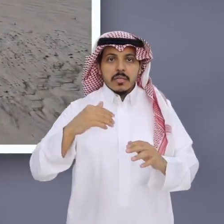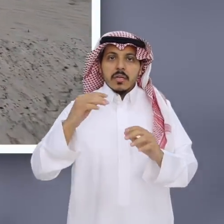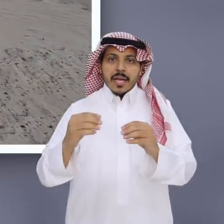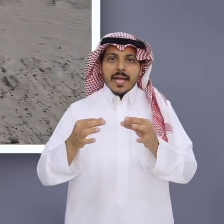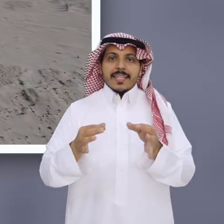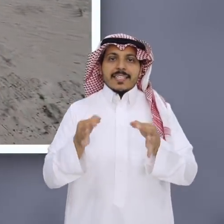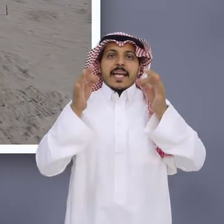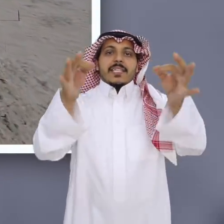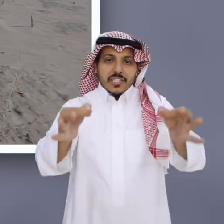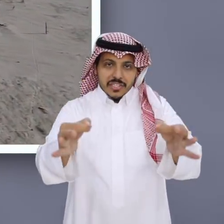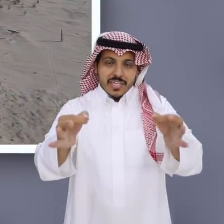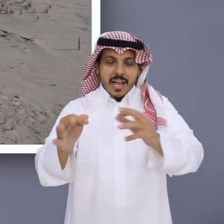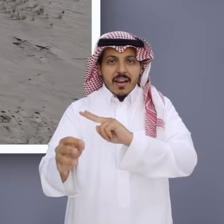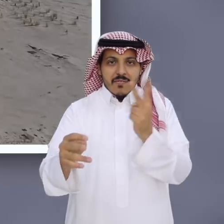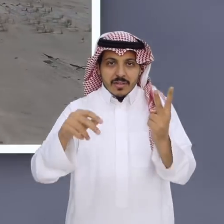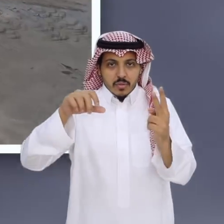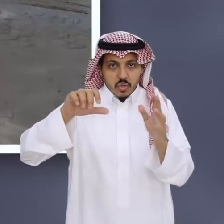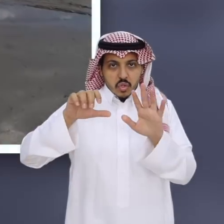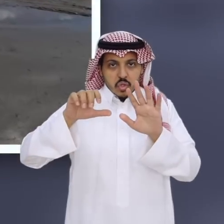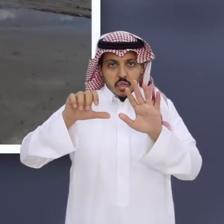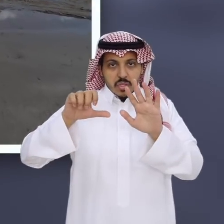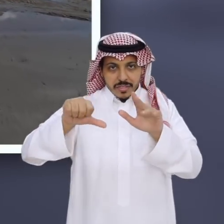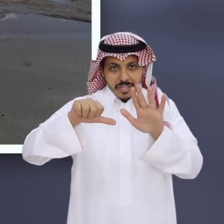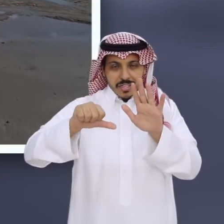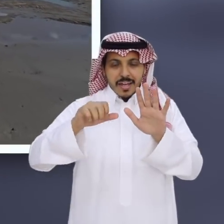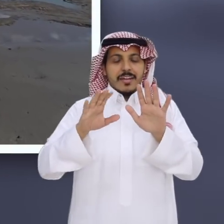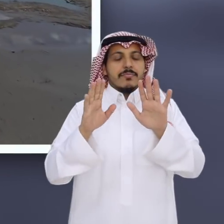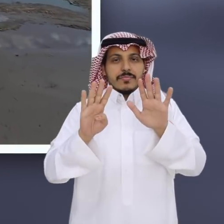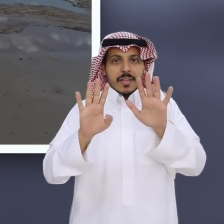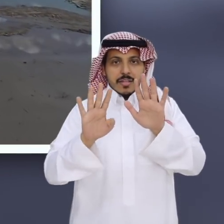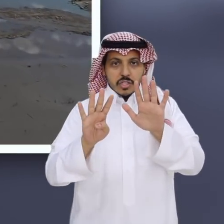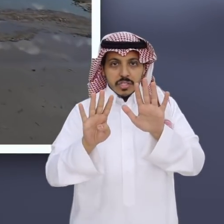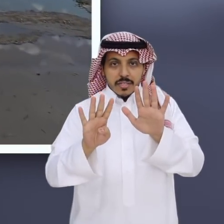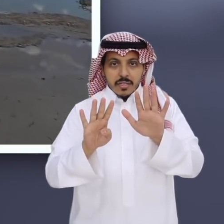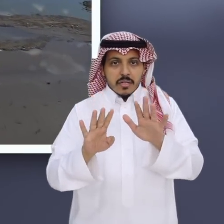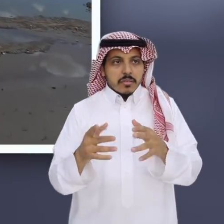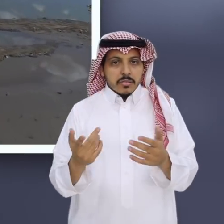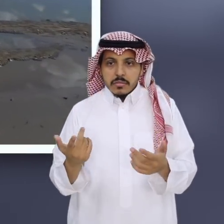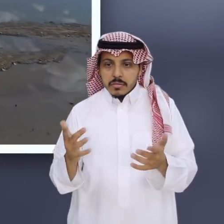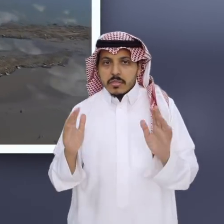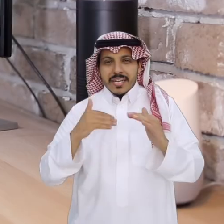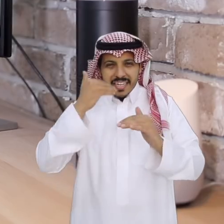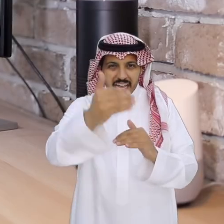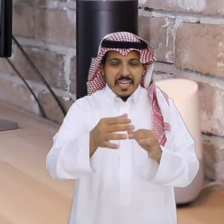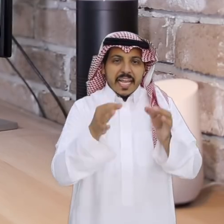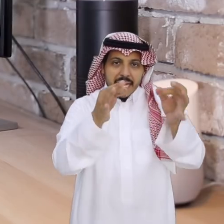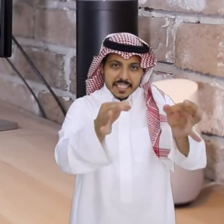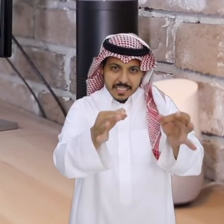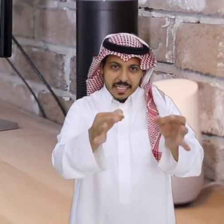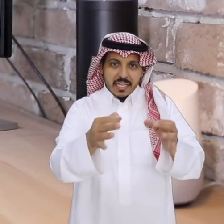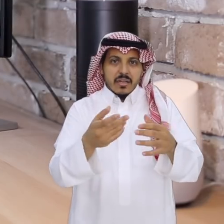because March had ended and the expectations hadn't met